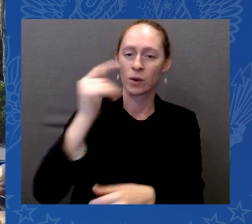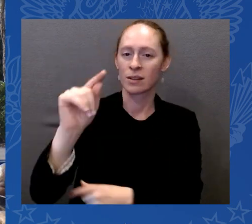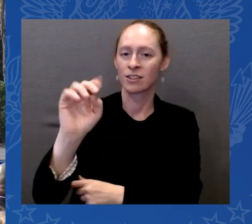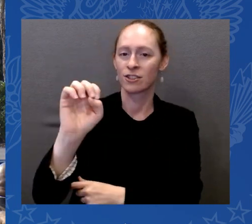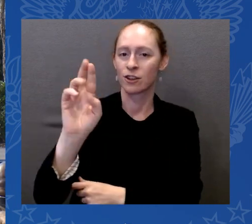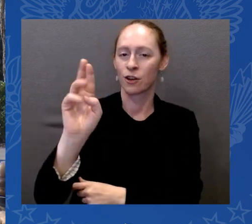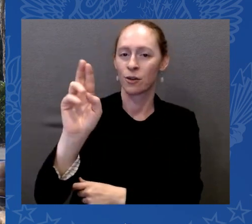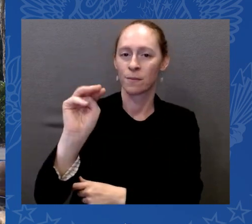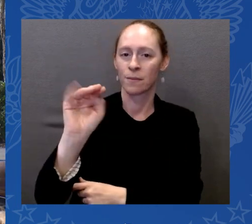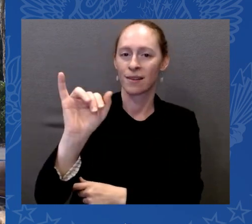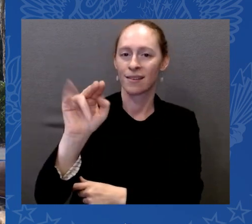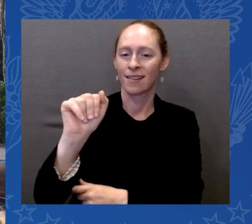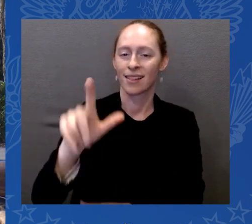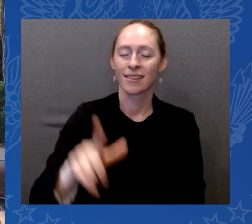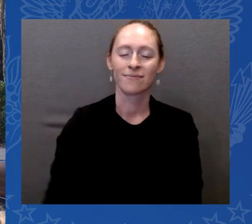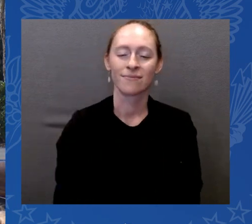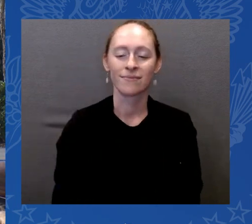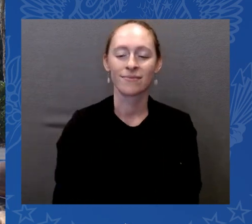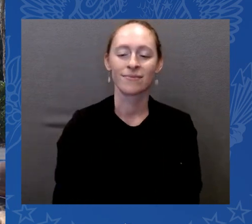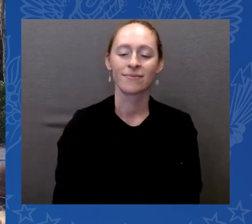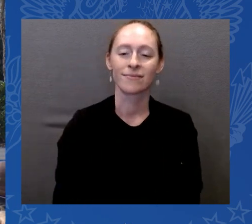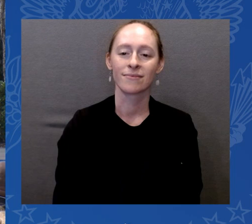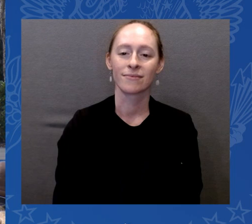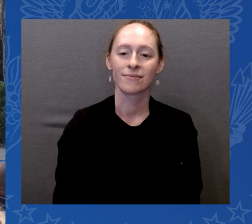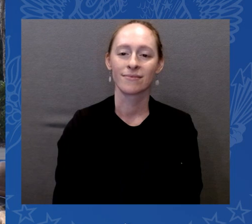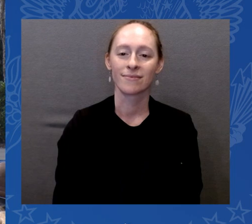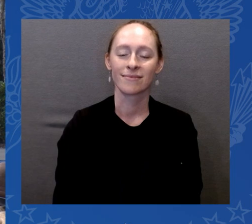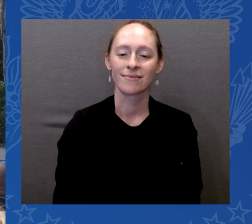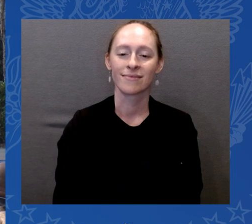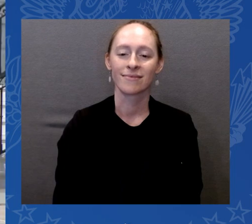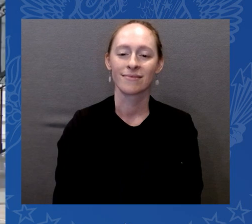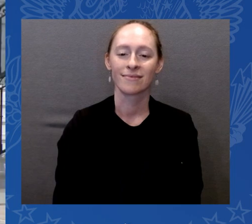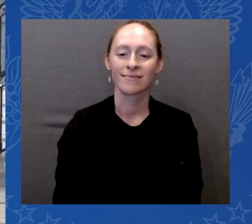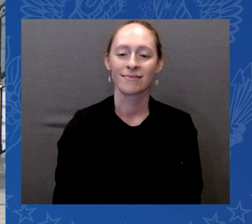The Chips Act will make America a global leader in advanced manufacturing again,